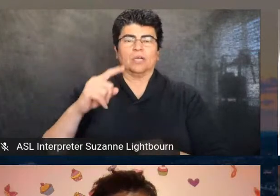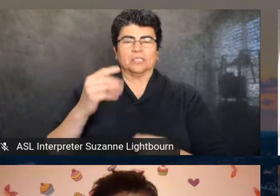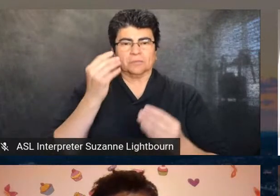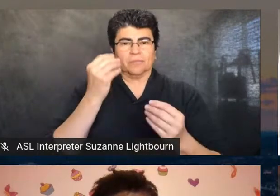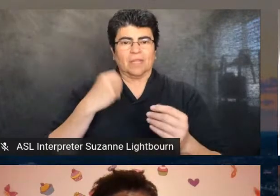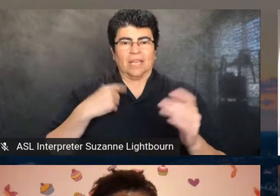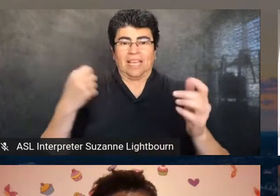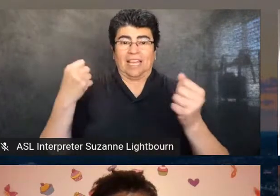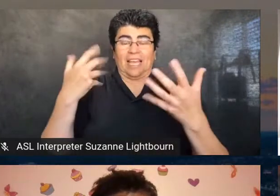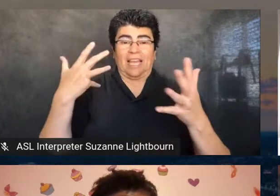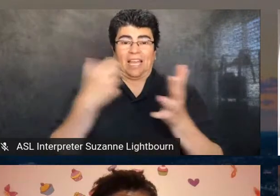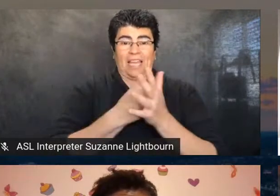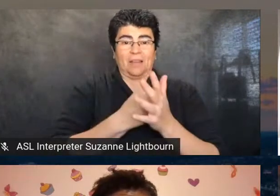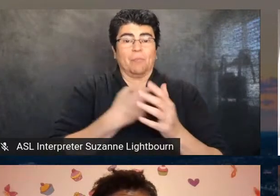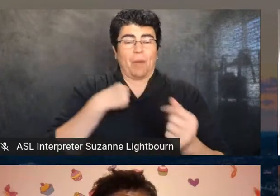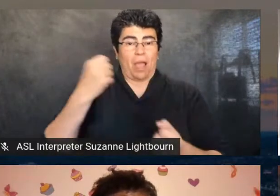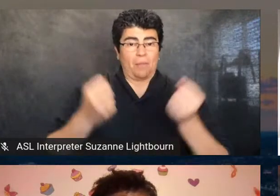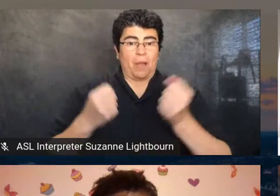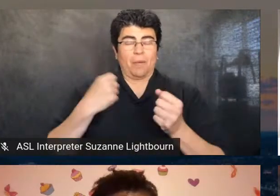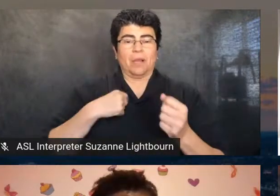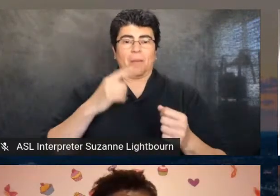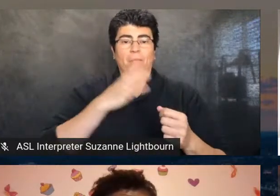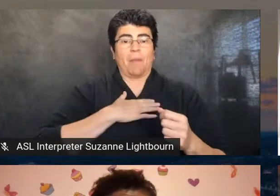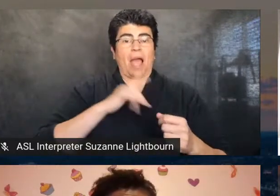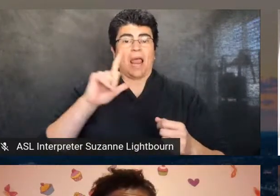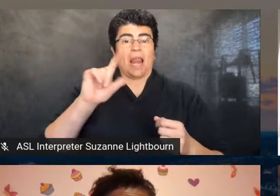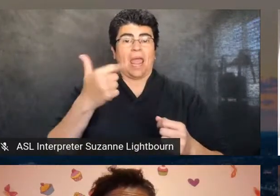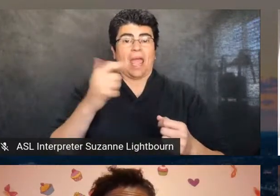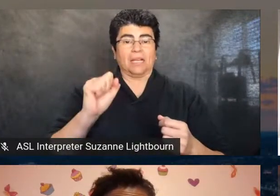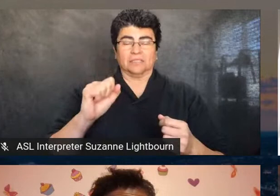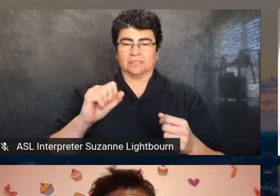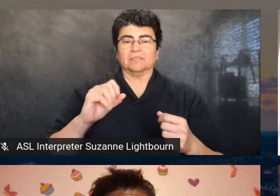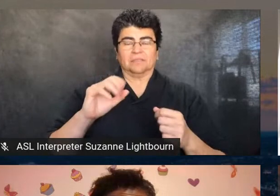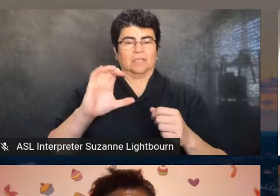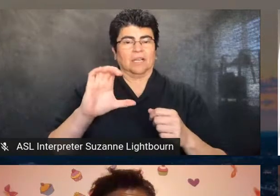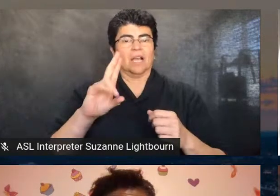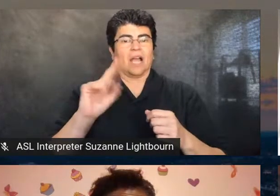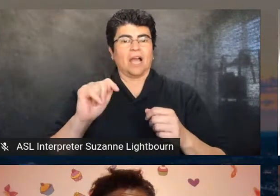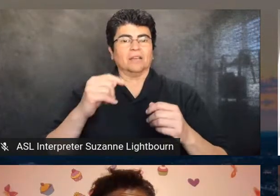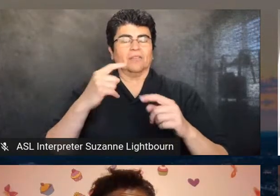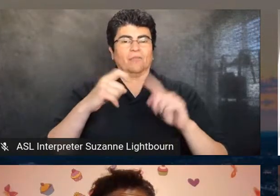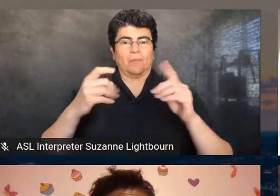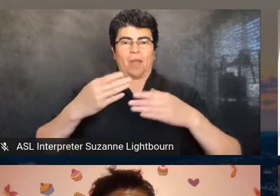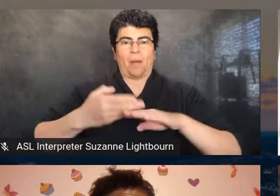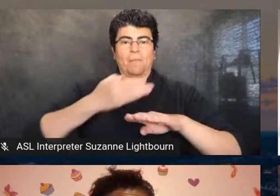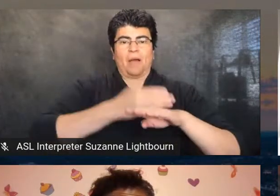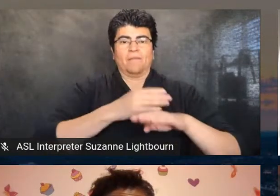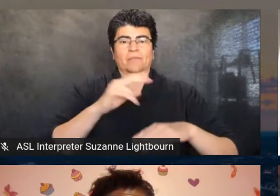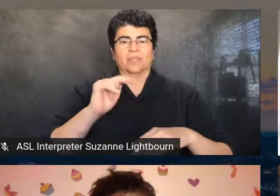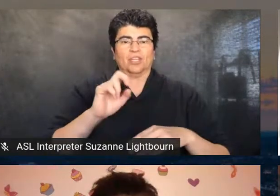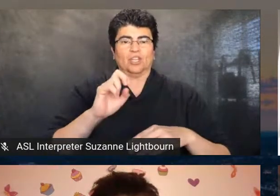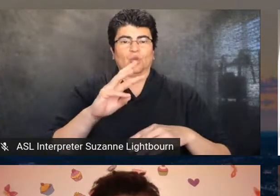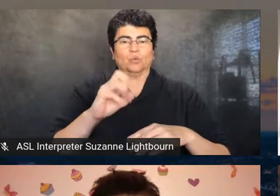and lost both of my legs above the knee. So you could conceivably call me a newly disabled person,